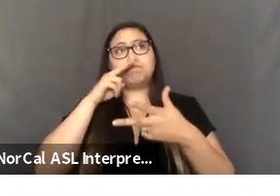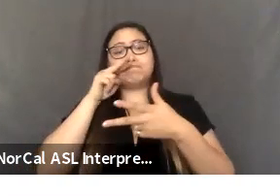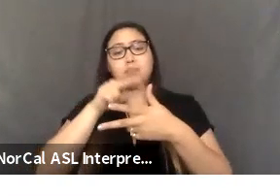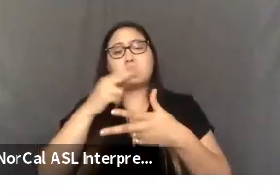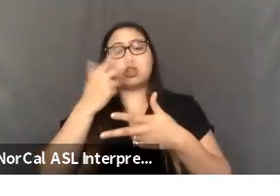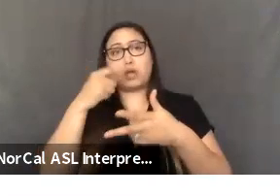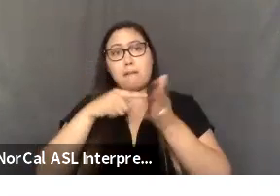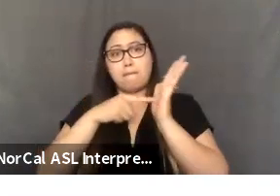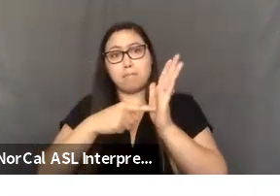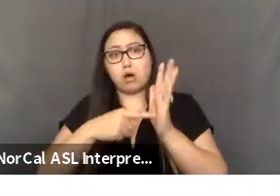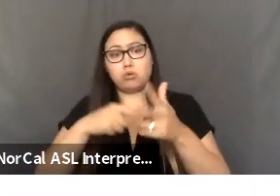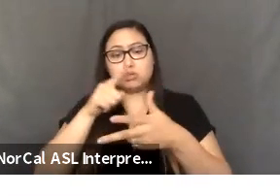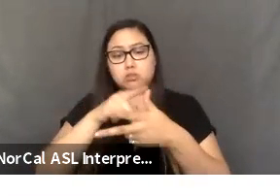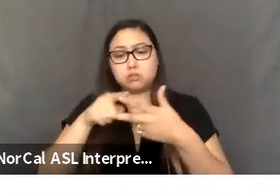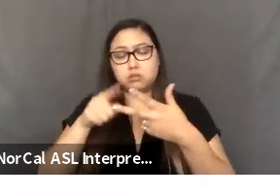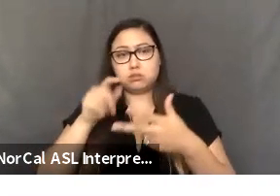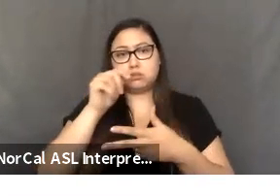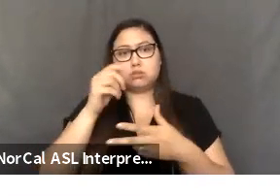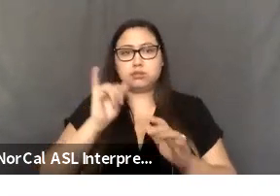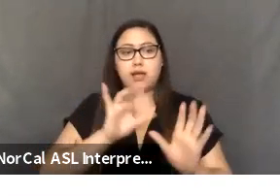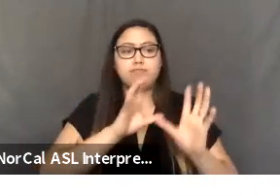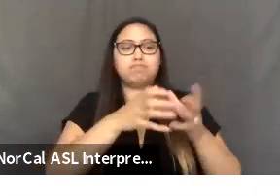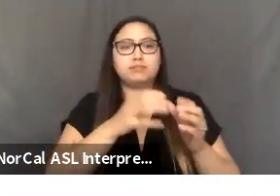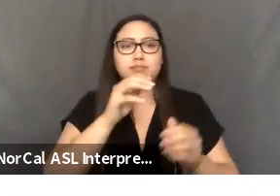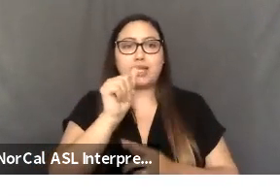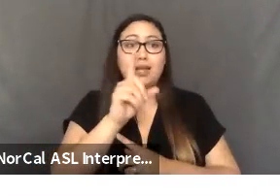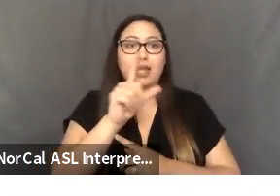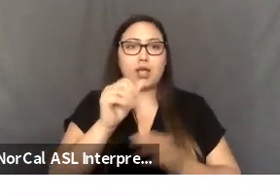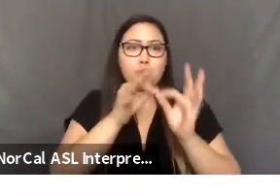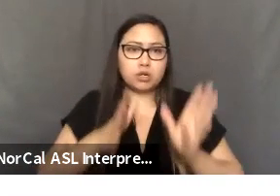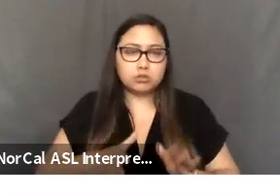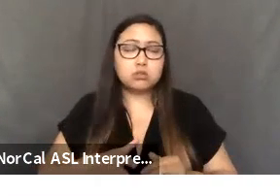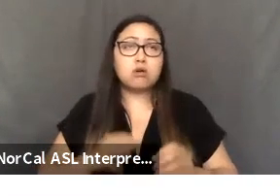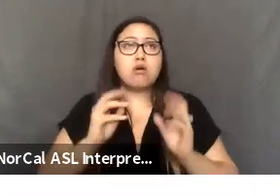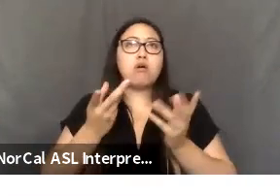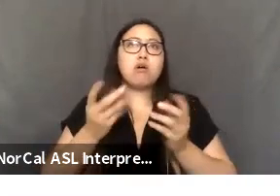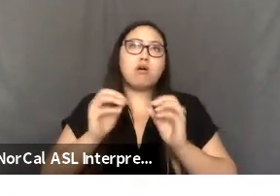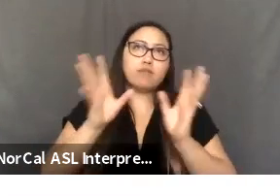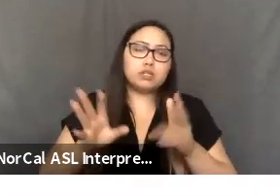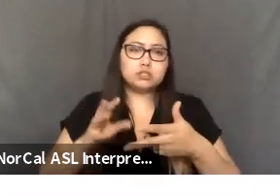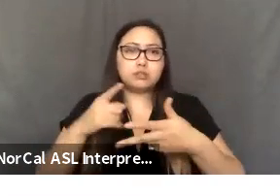of group our ADA coordinators in, obviously, the first was probably the most challenging